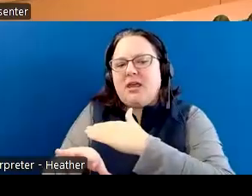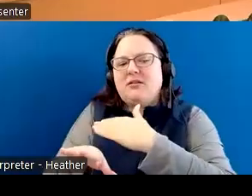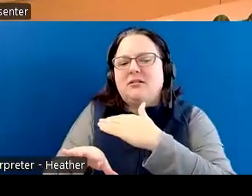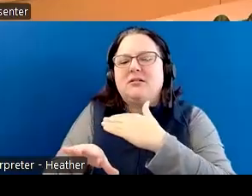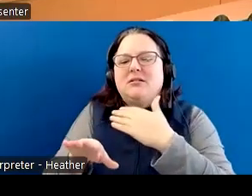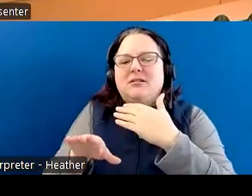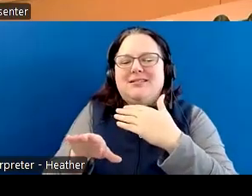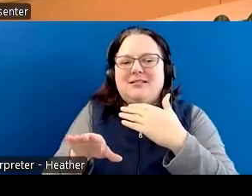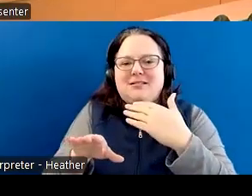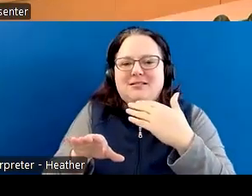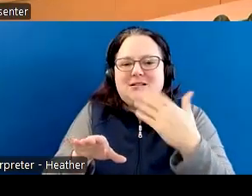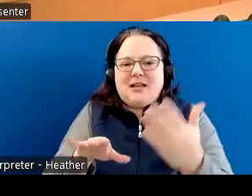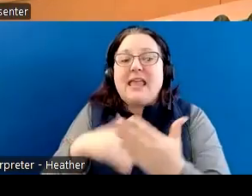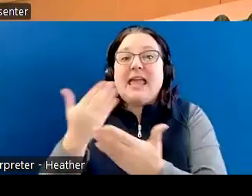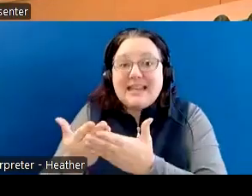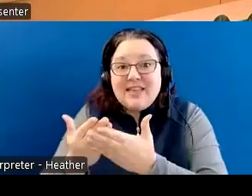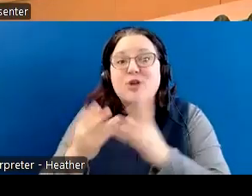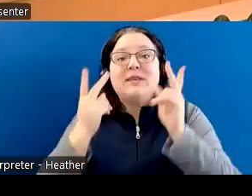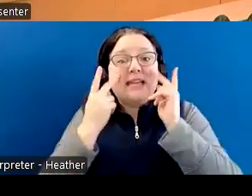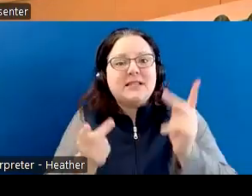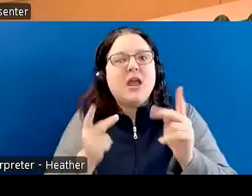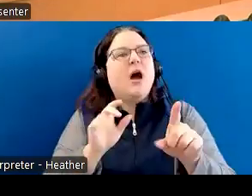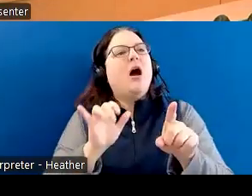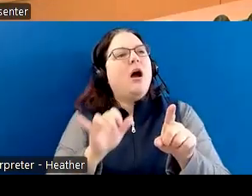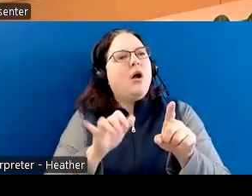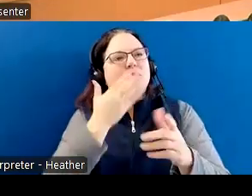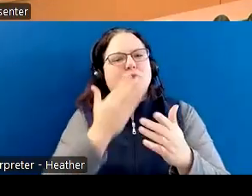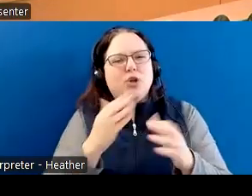like getting there is then when they see like that oh this is a great opportunity but sometimes it's